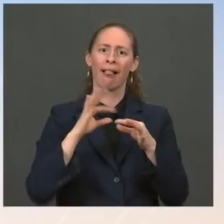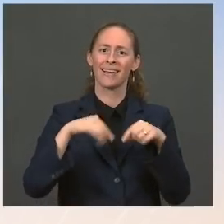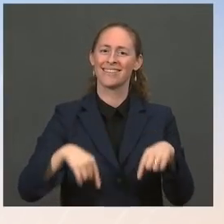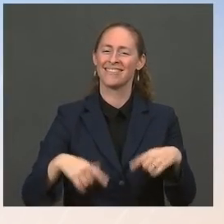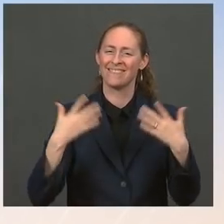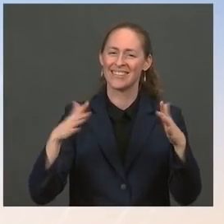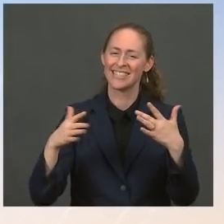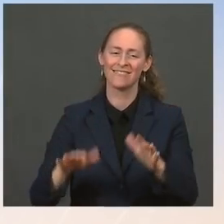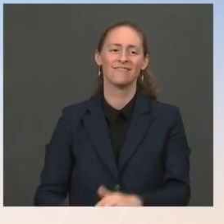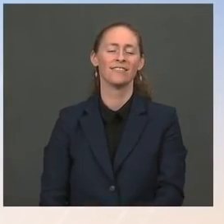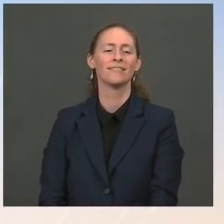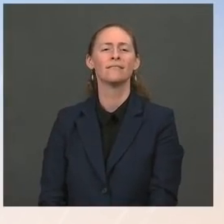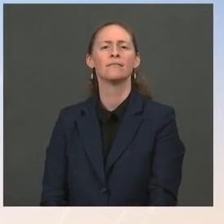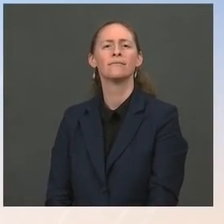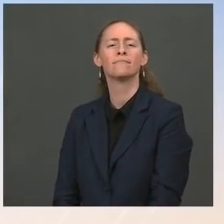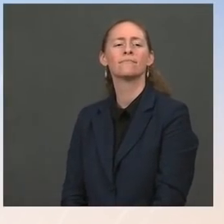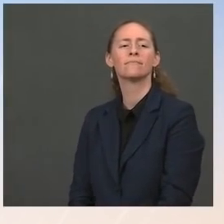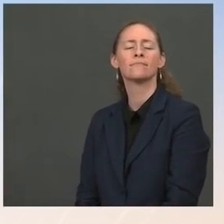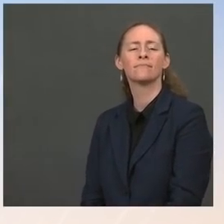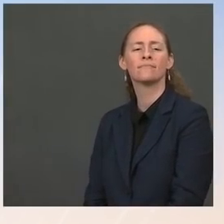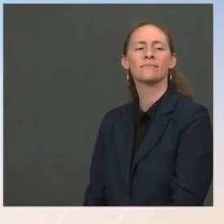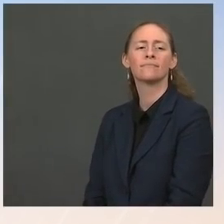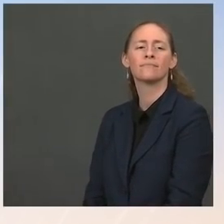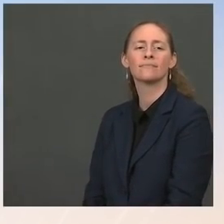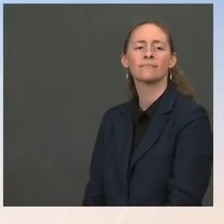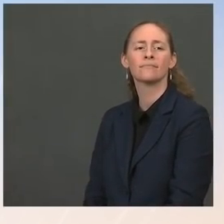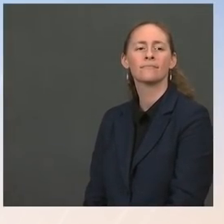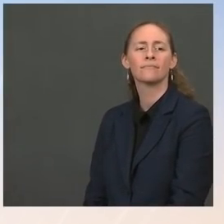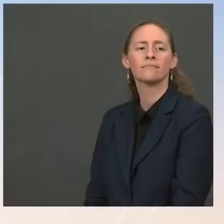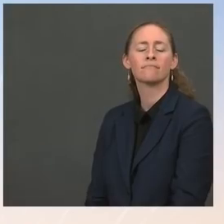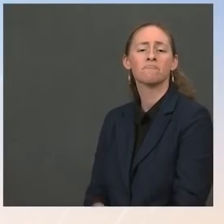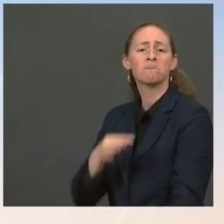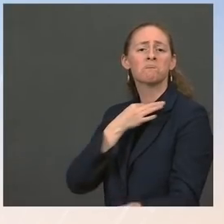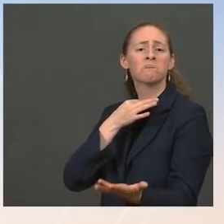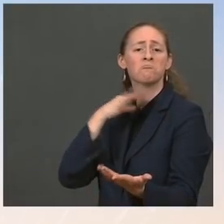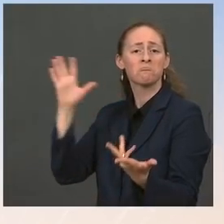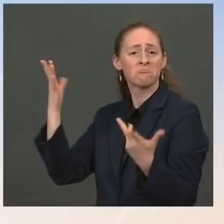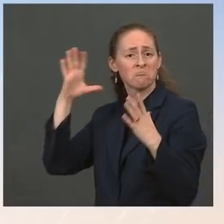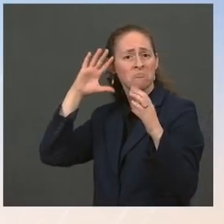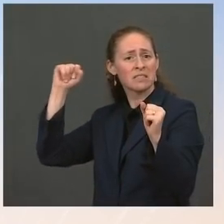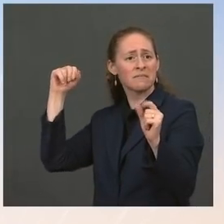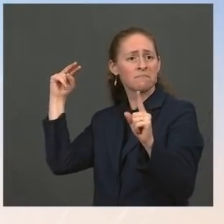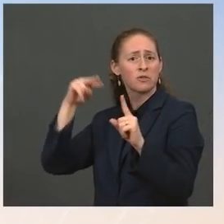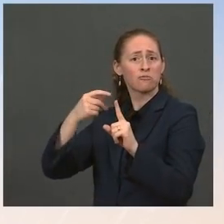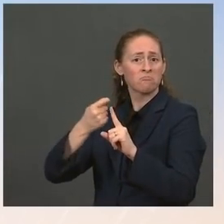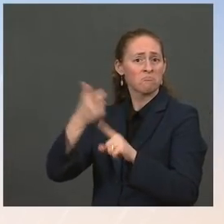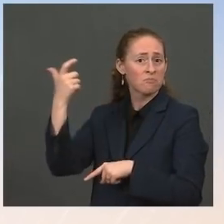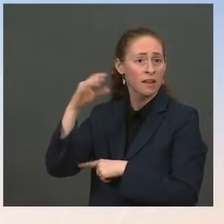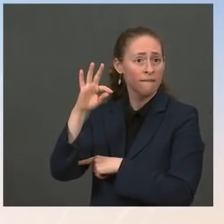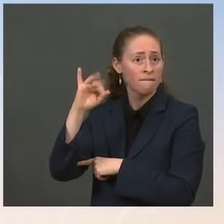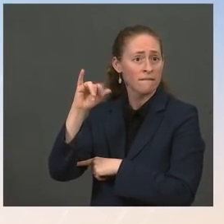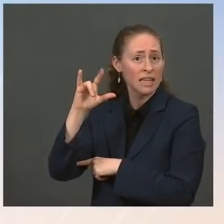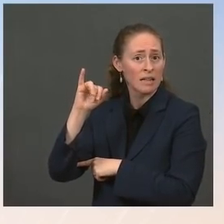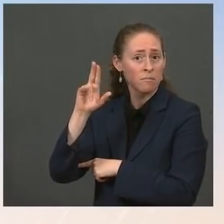has the President's position on doing away with the filibuster changed? Ms. Psaki: Nothing has -- no, it has not changed. Go ahead.